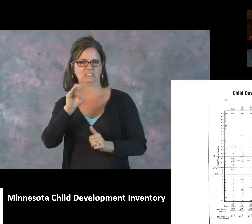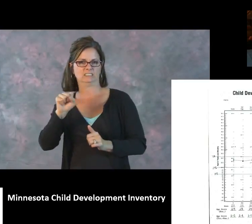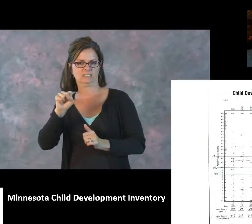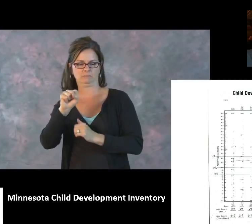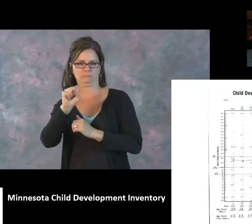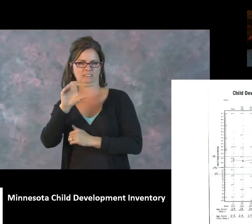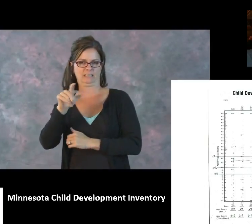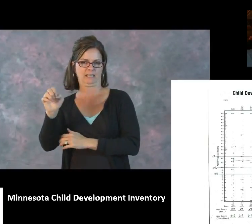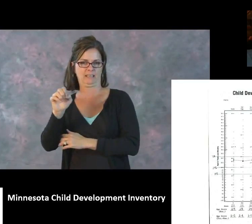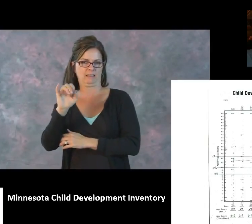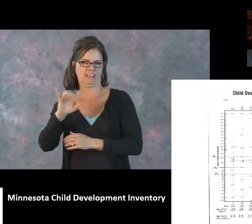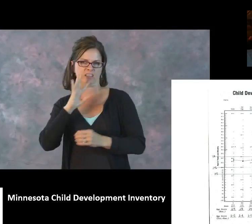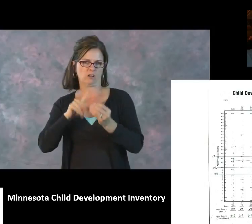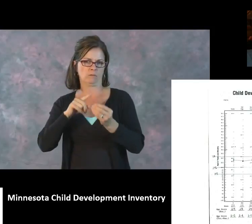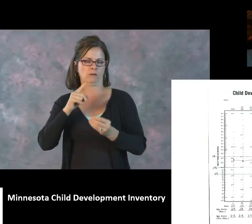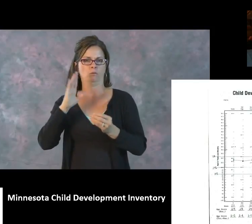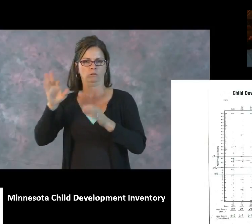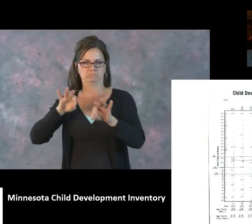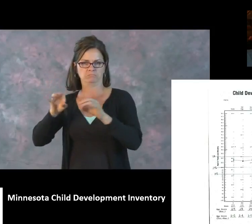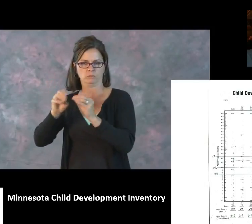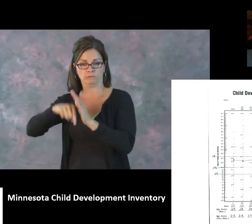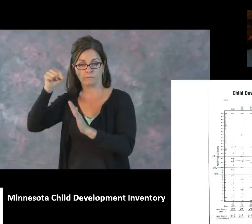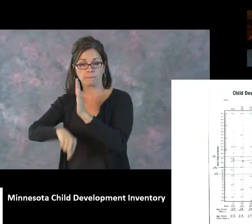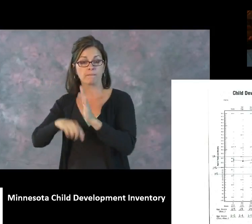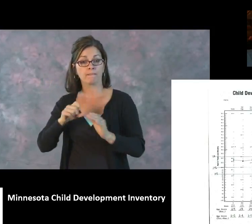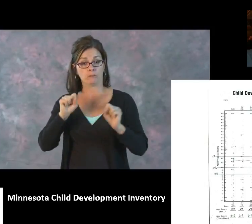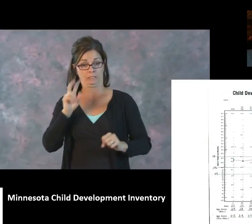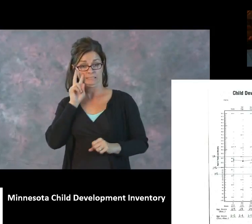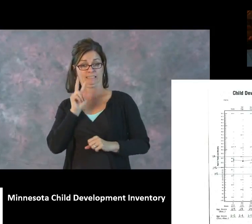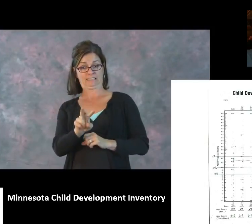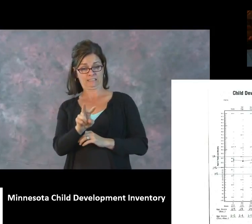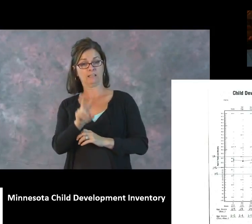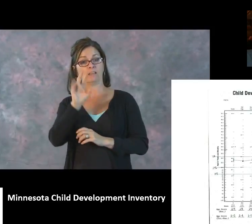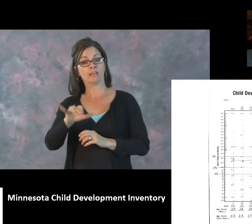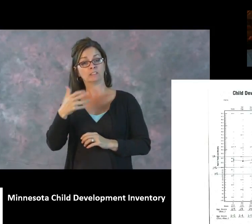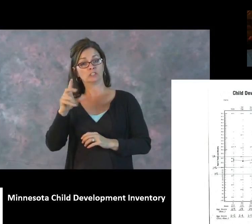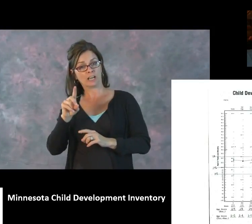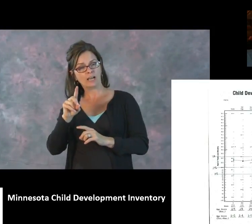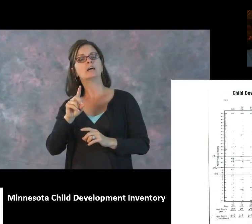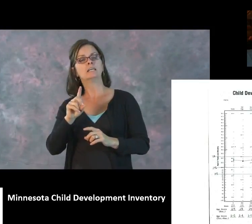Just on quick glance, we can see this child has a rather uneven performance, where